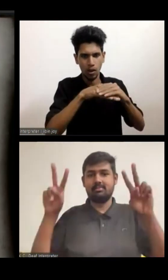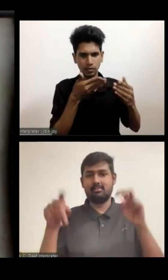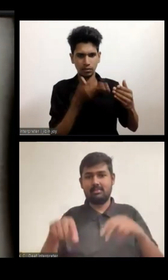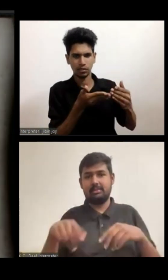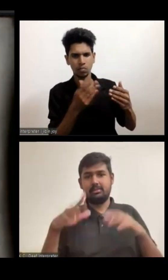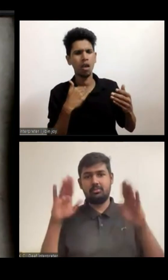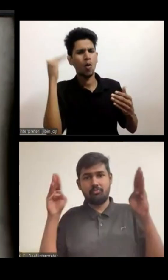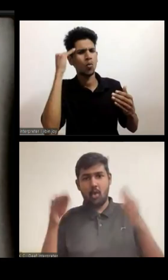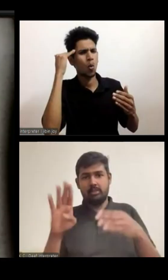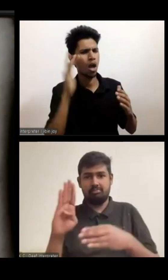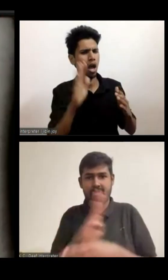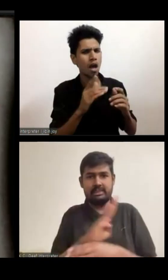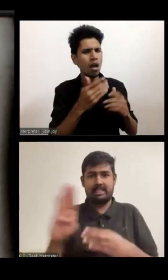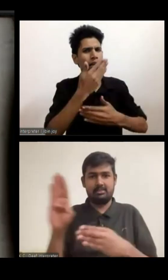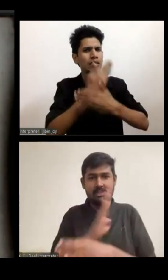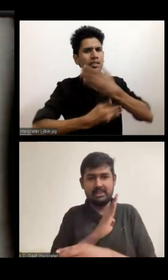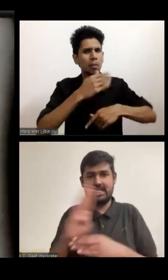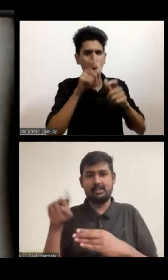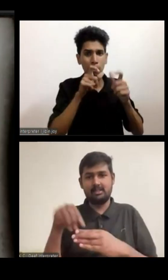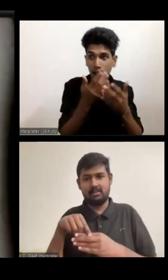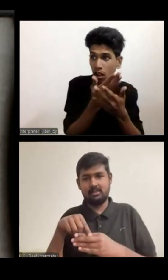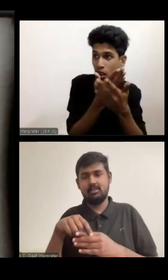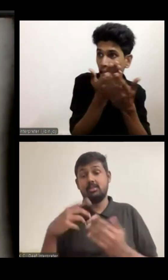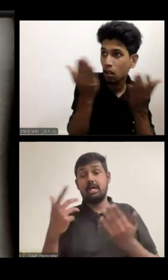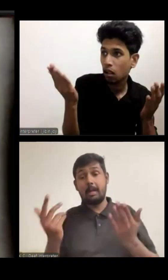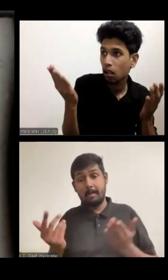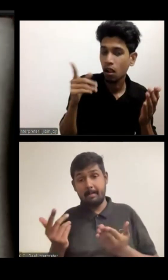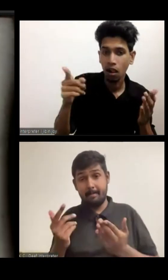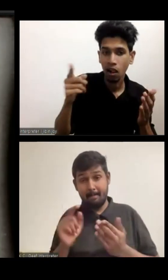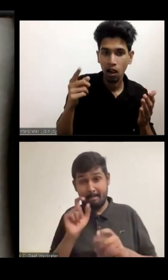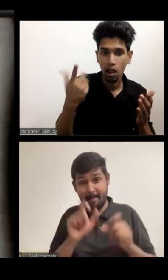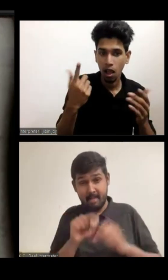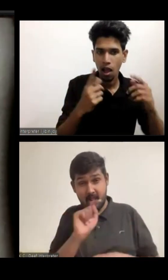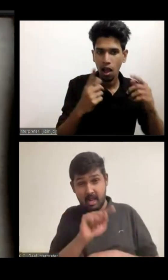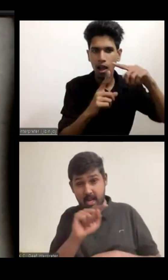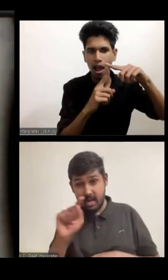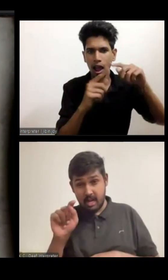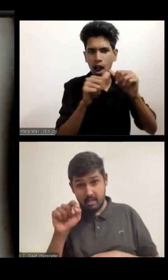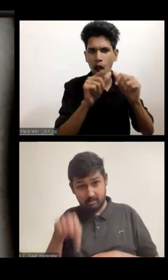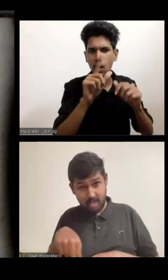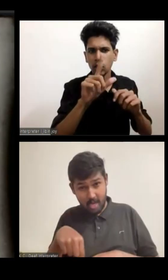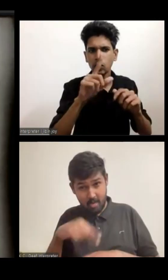many persons with disability use TalkBack today when they access any of the Android mobile applications?